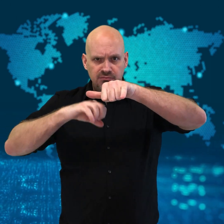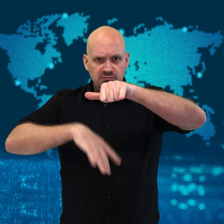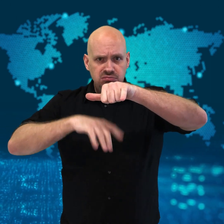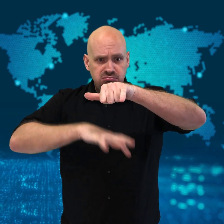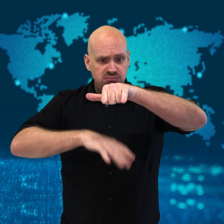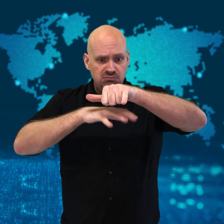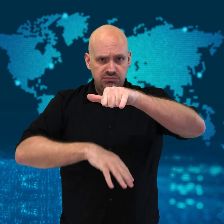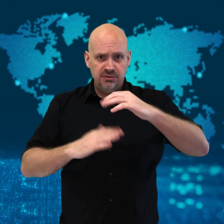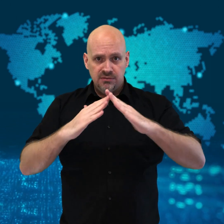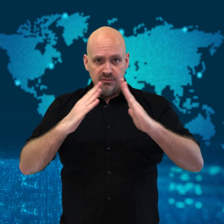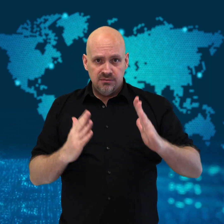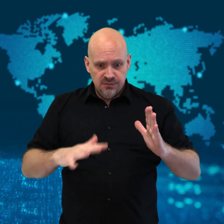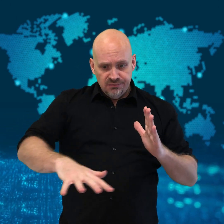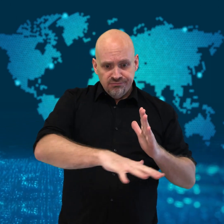Last Saturday,